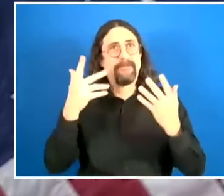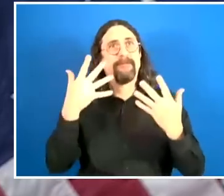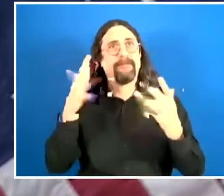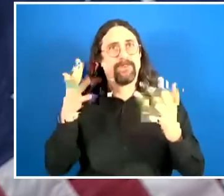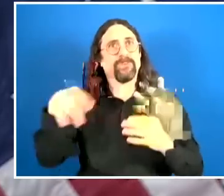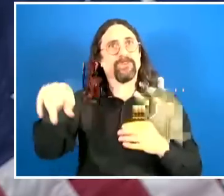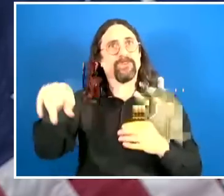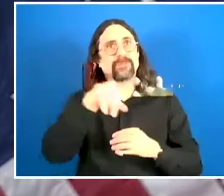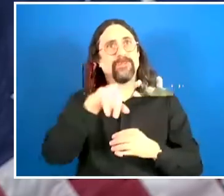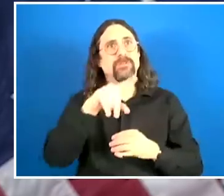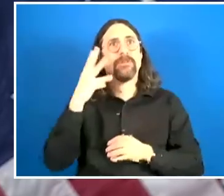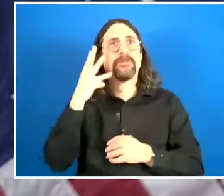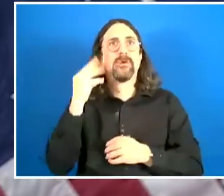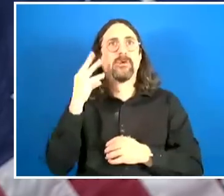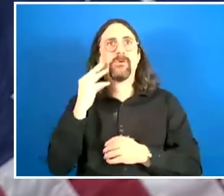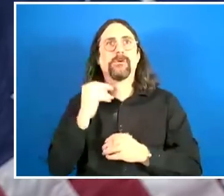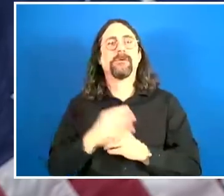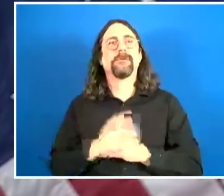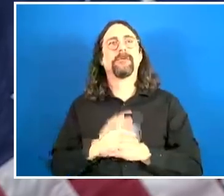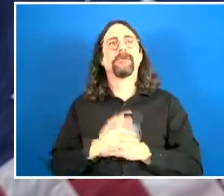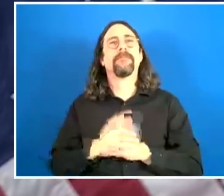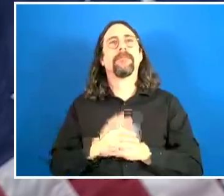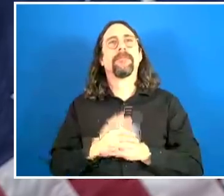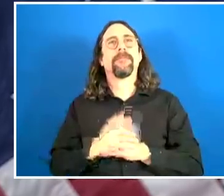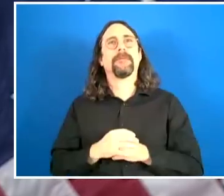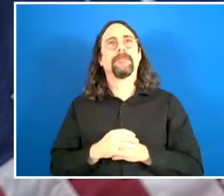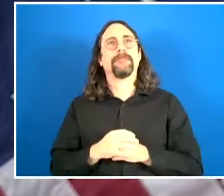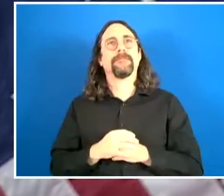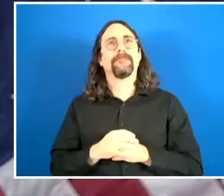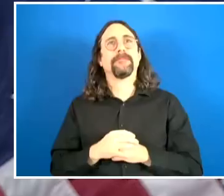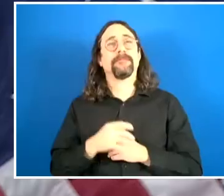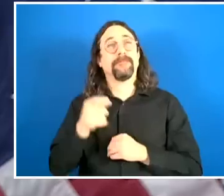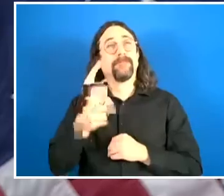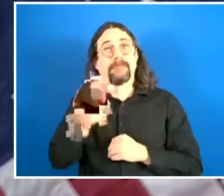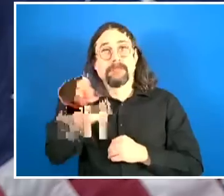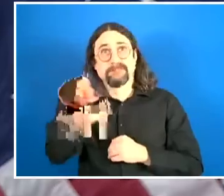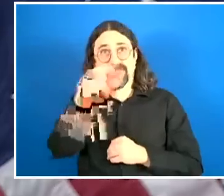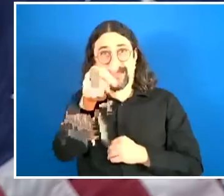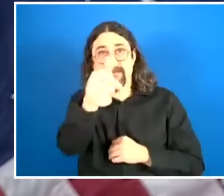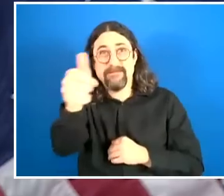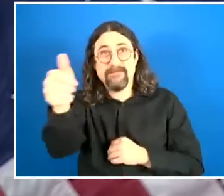HOW MANY PEOPLE DYO OUN KOW MAYBE THINGS WEREN'T SO GREAT FOR THEM